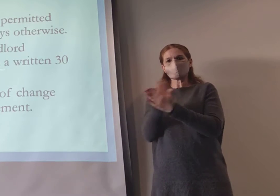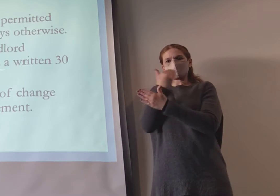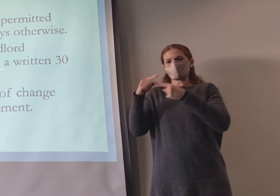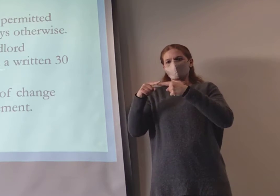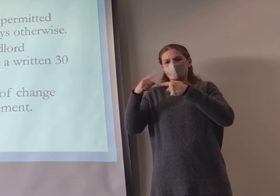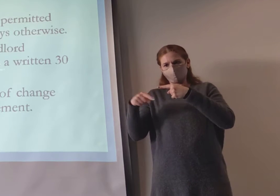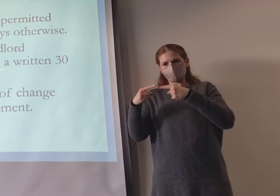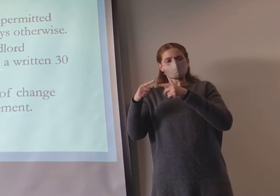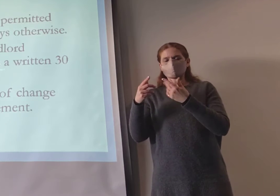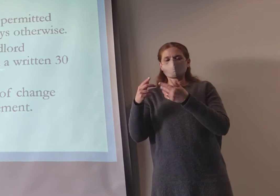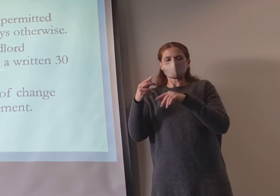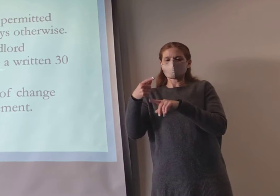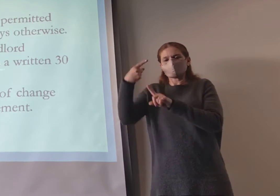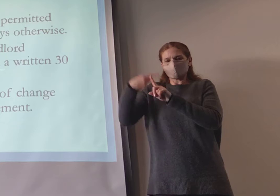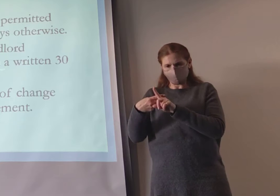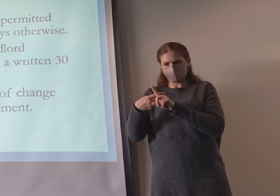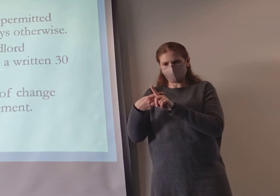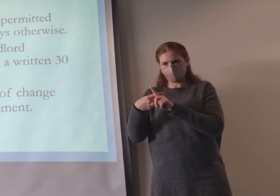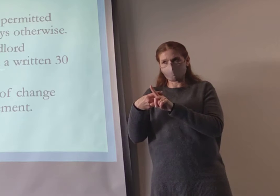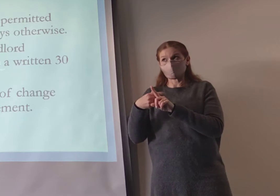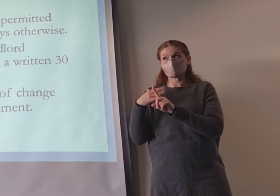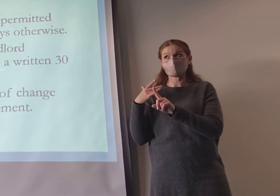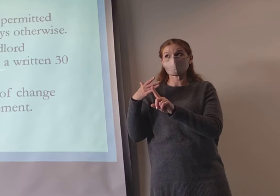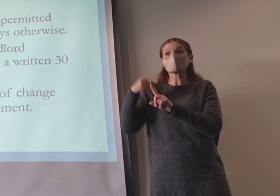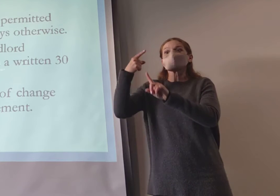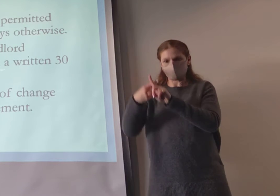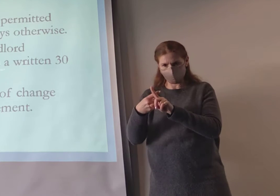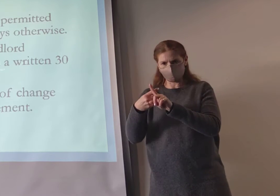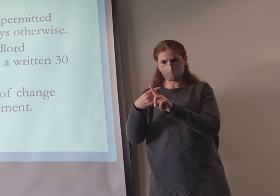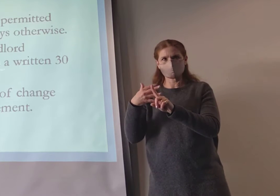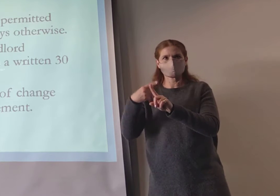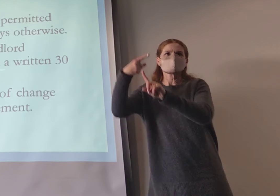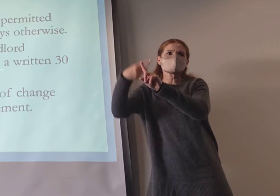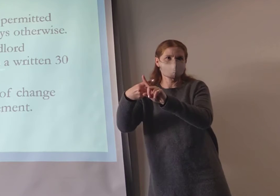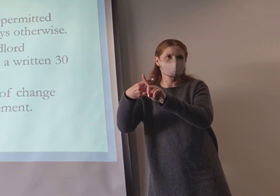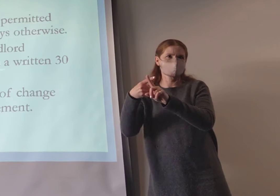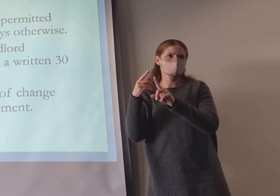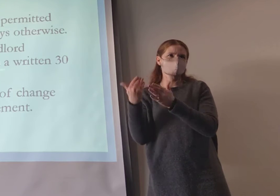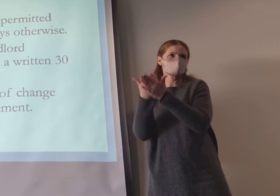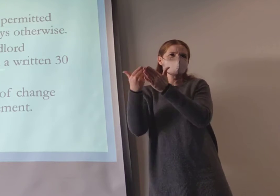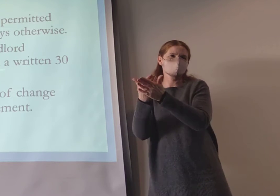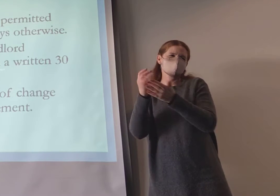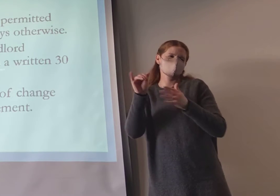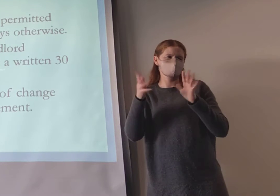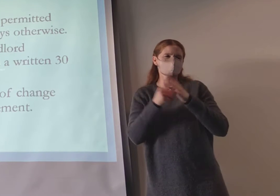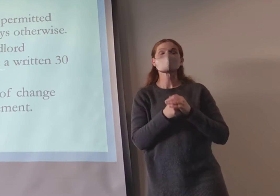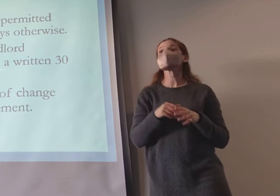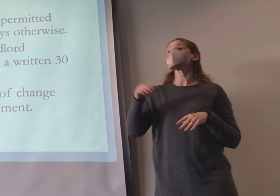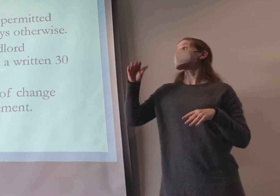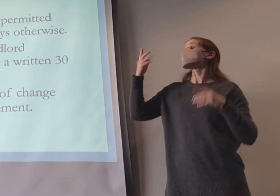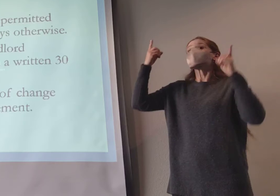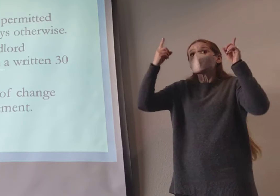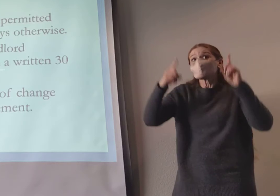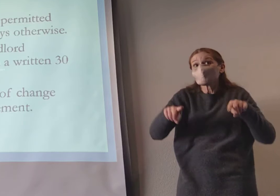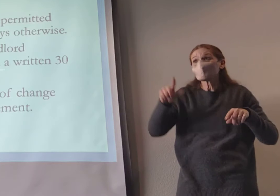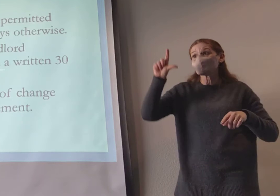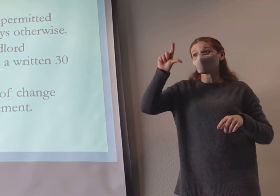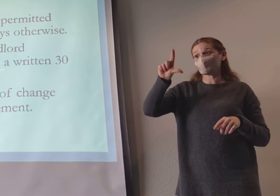If the landlord changes ownership or management, if they sell the property, they have to give